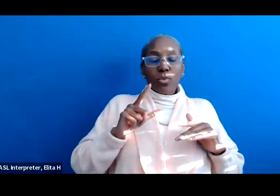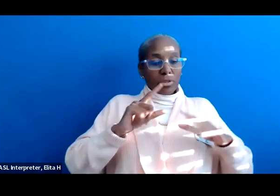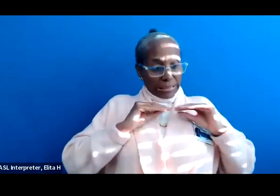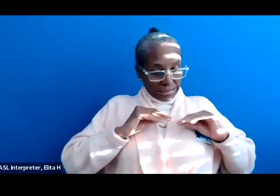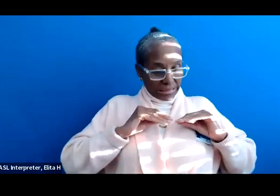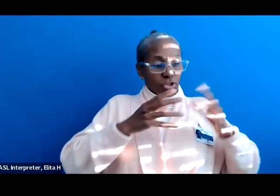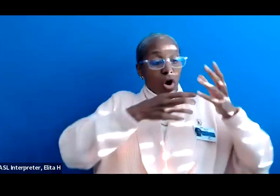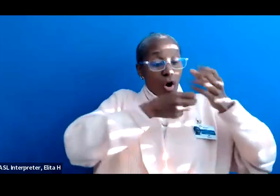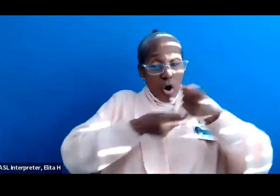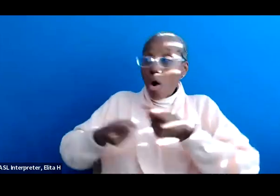it's going to empty at that time.